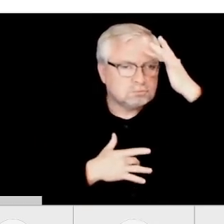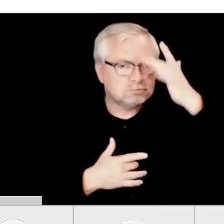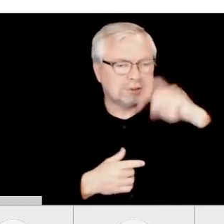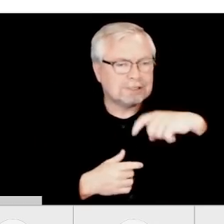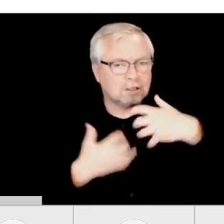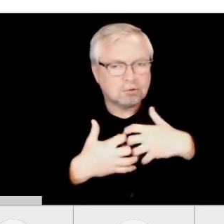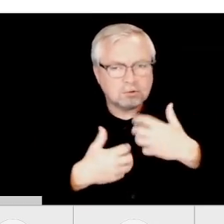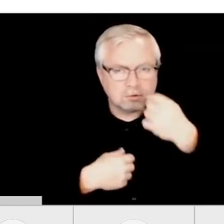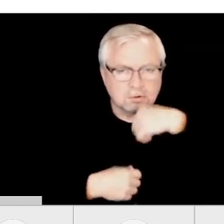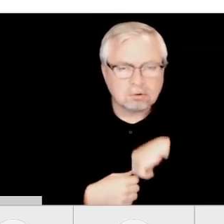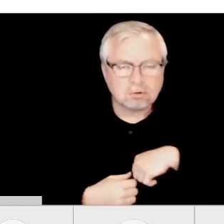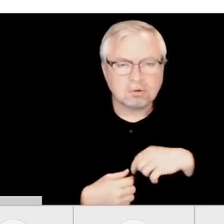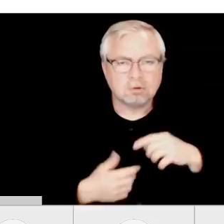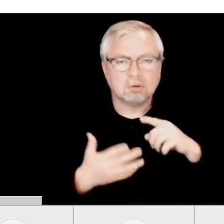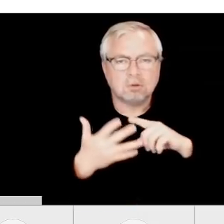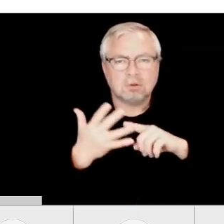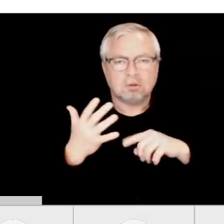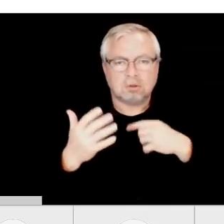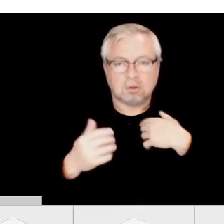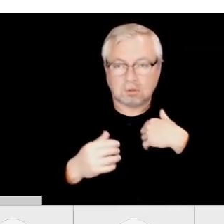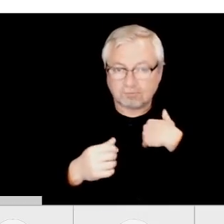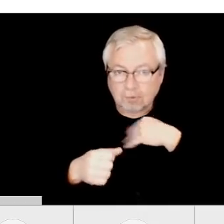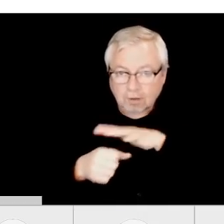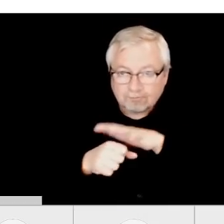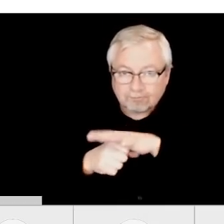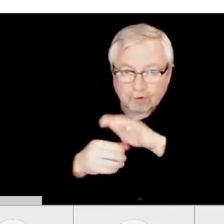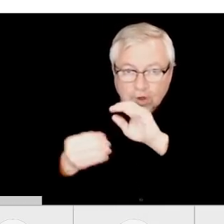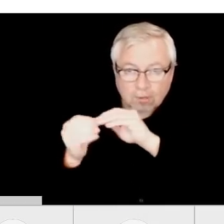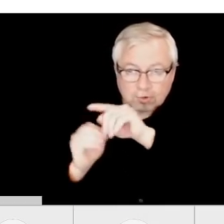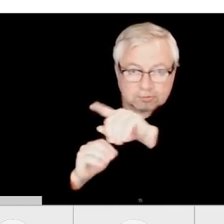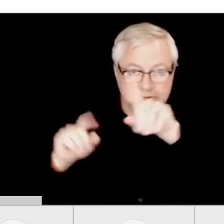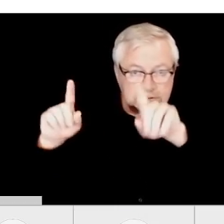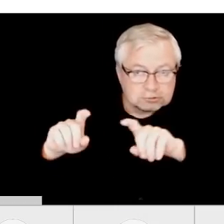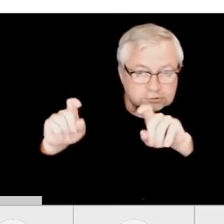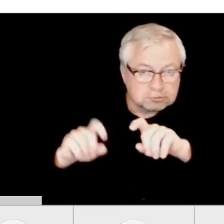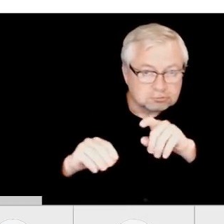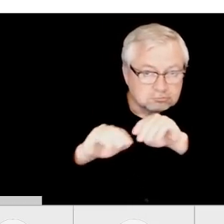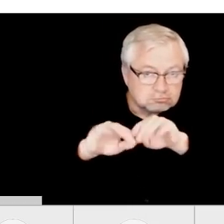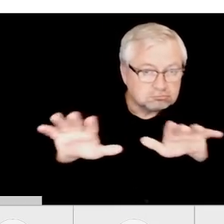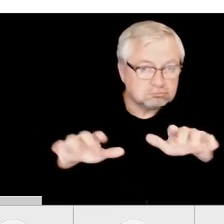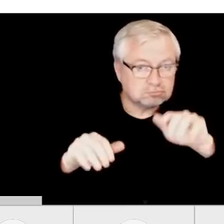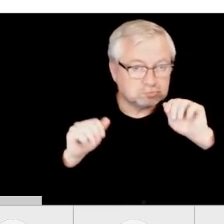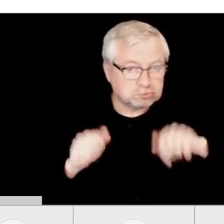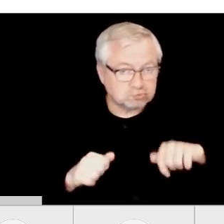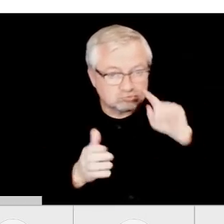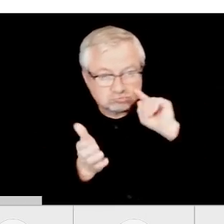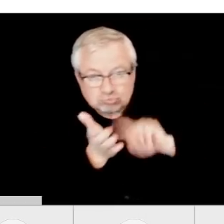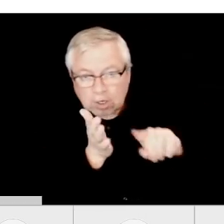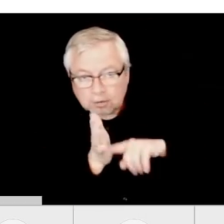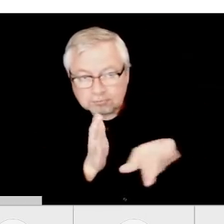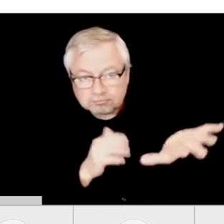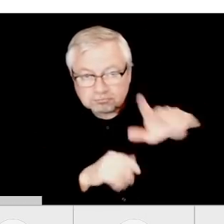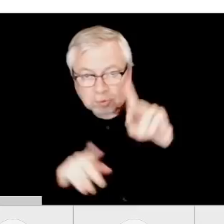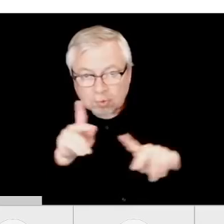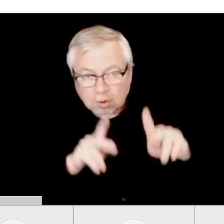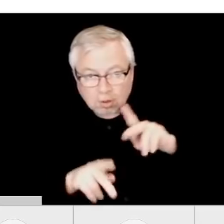individuals and their contacts and perhaps you're also better able to continue some level of social distancing.